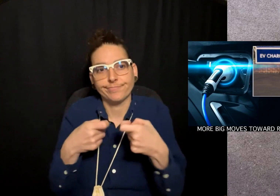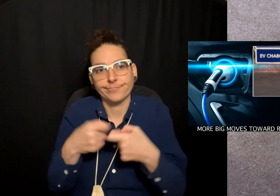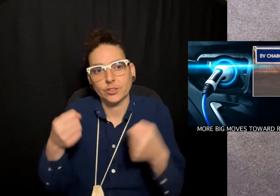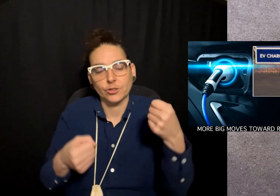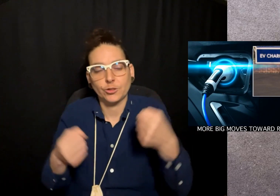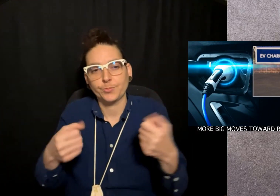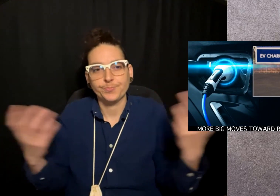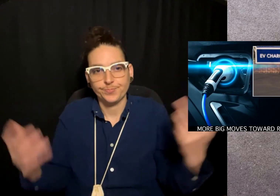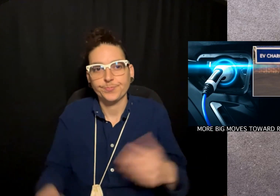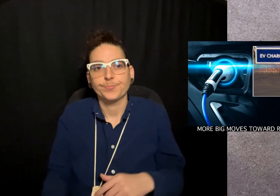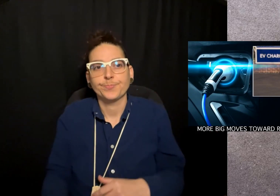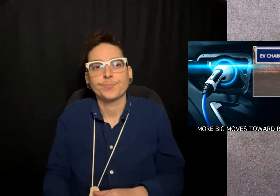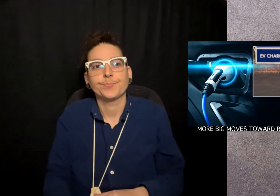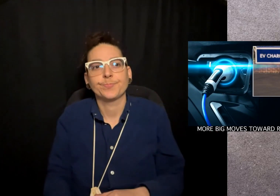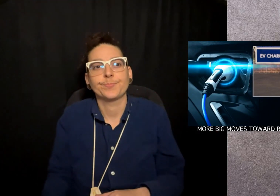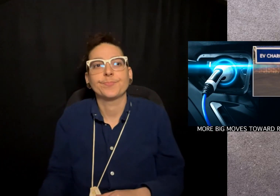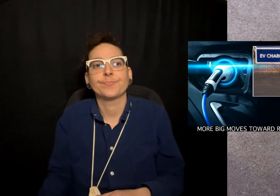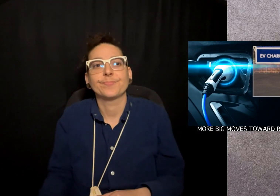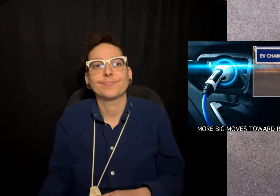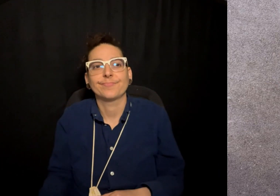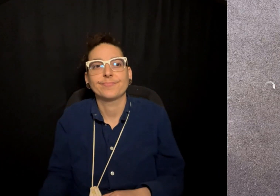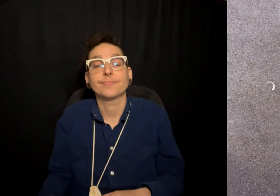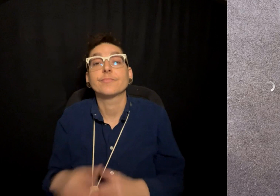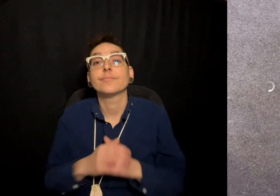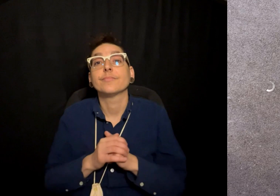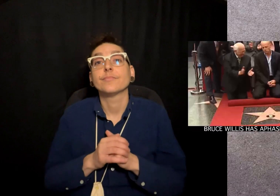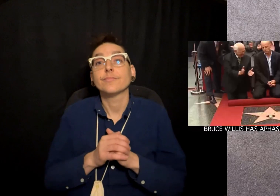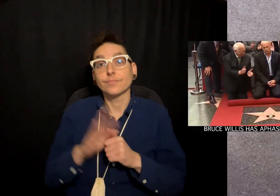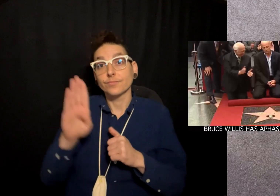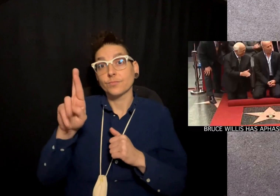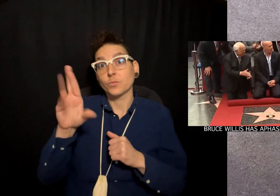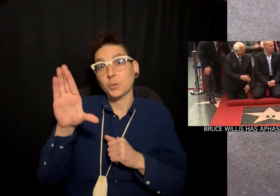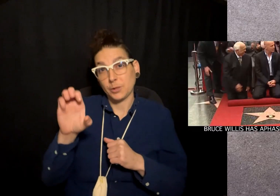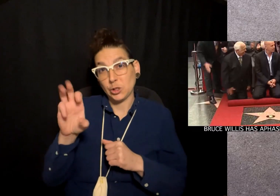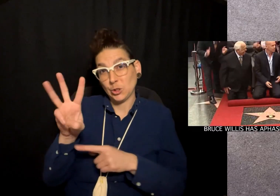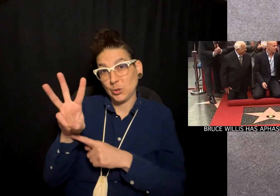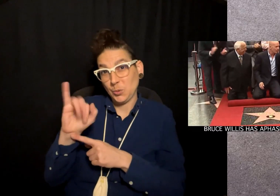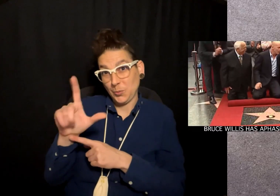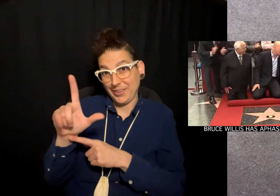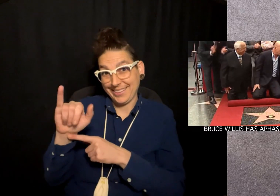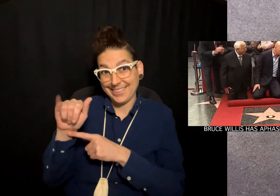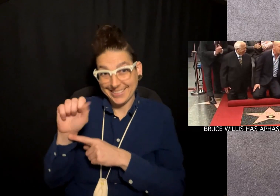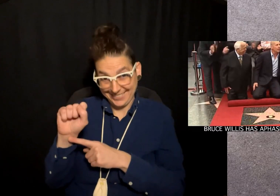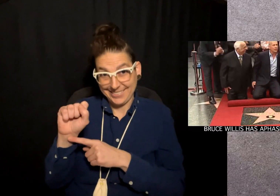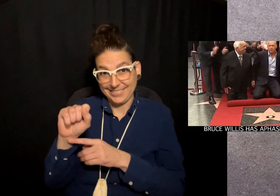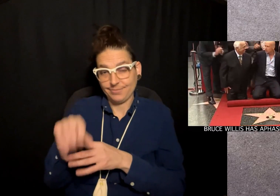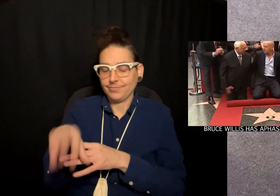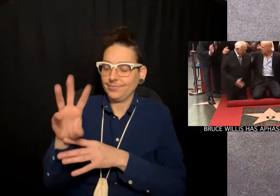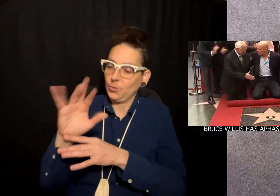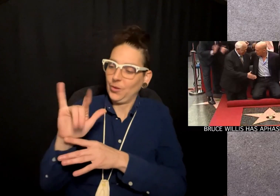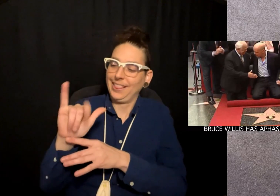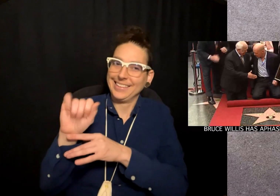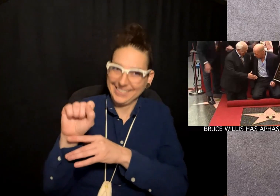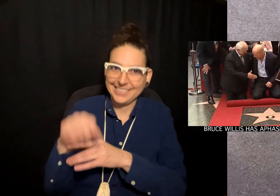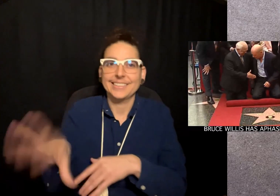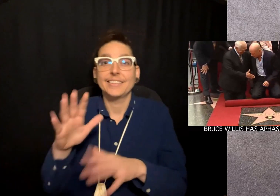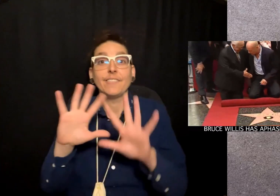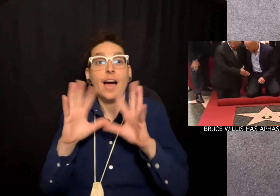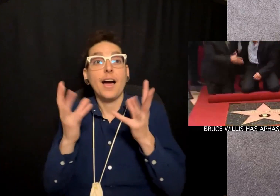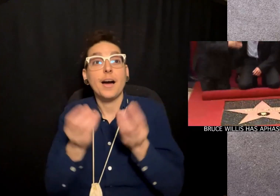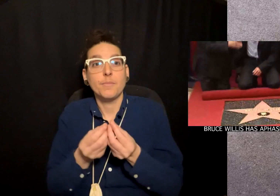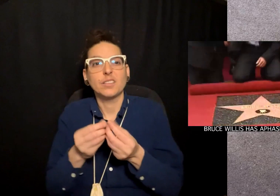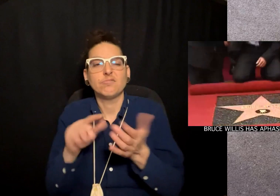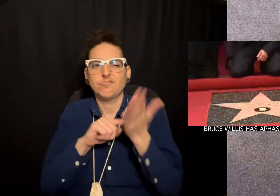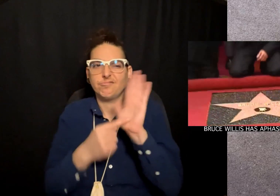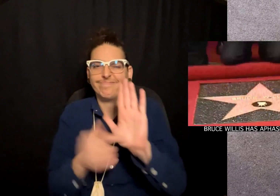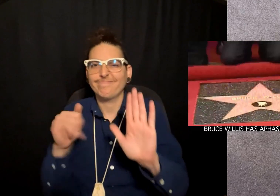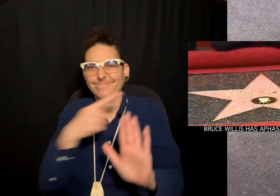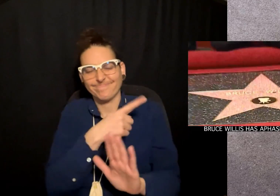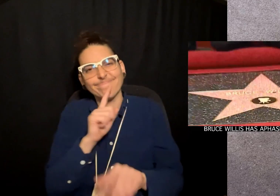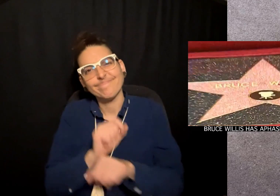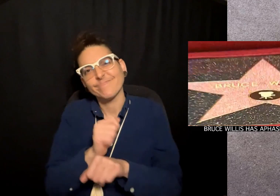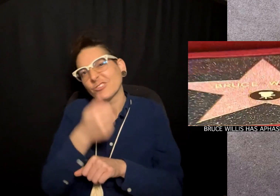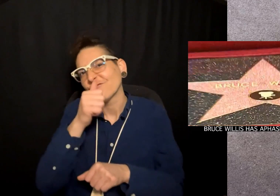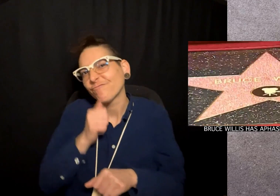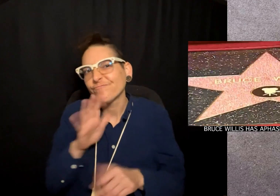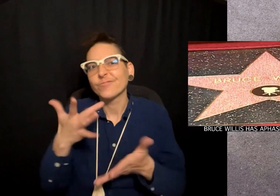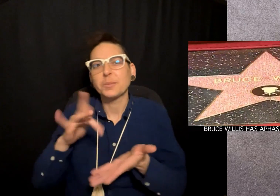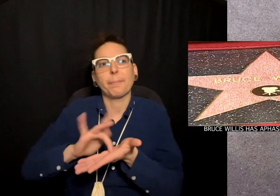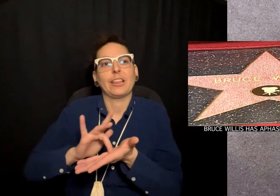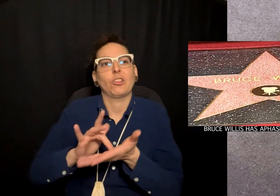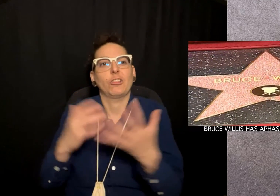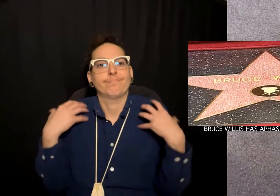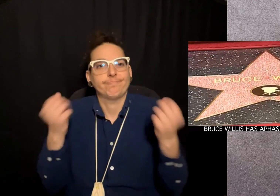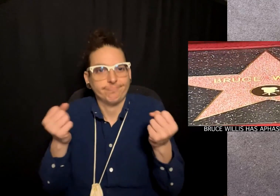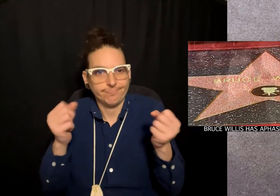toward electric vehicles the family of Bruce Willis revealed he is